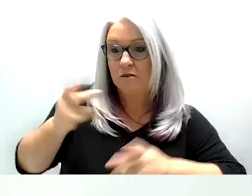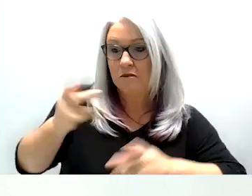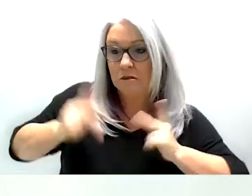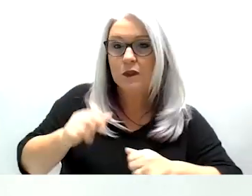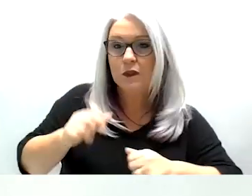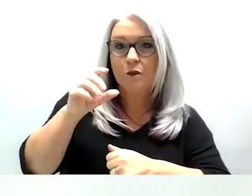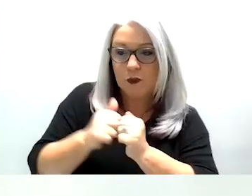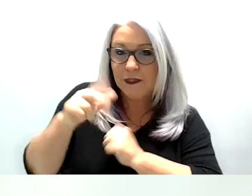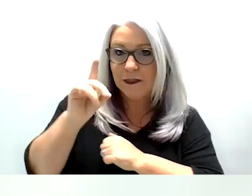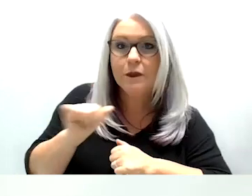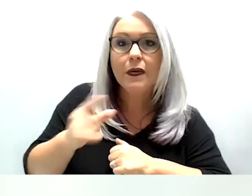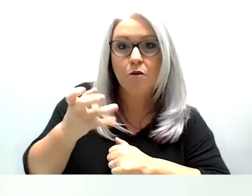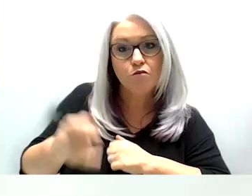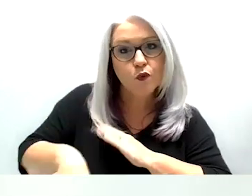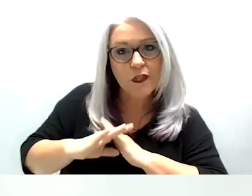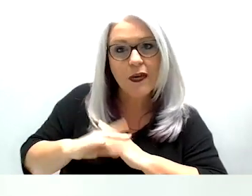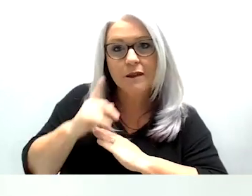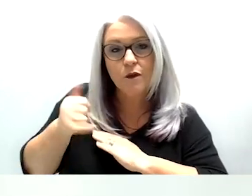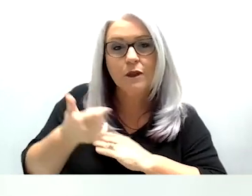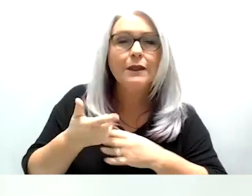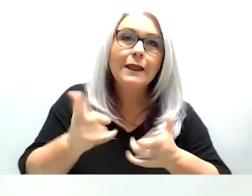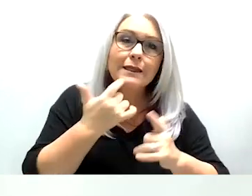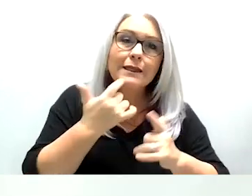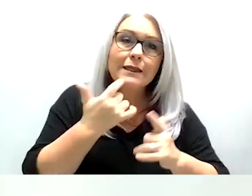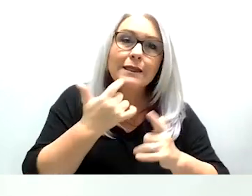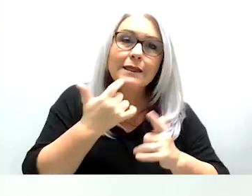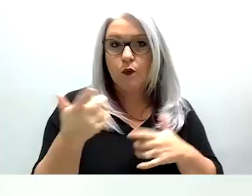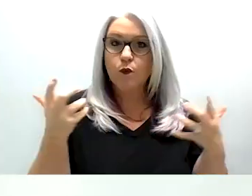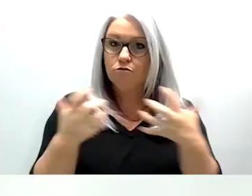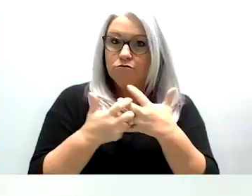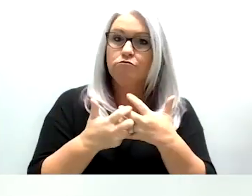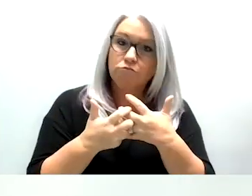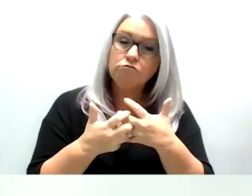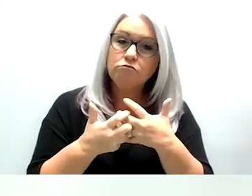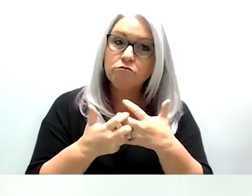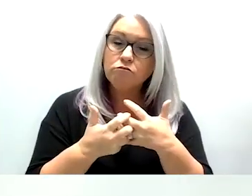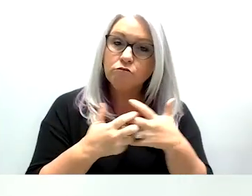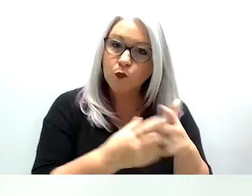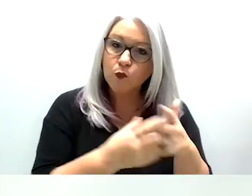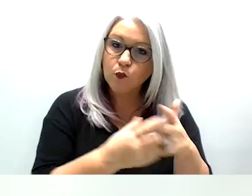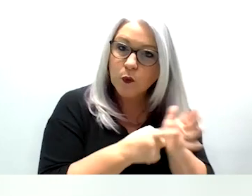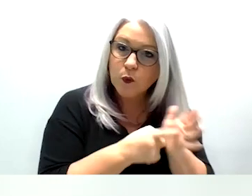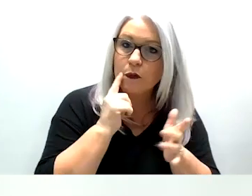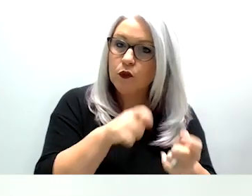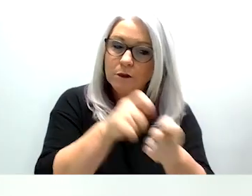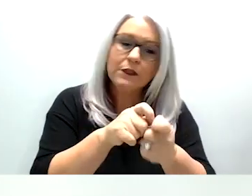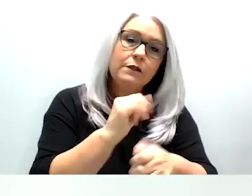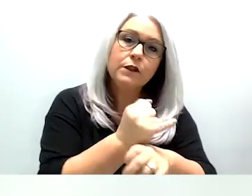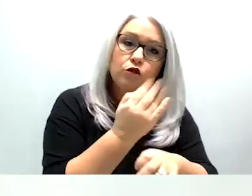So for example it would mean that you meet the requirements for a job. Or for an educational program that you're